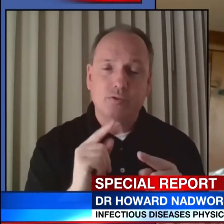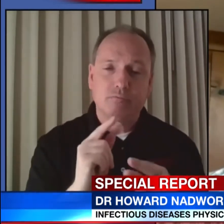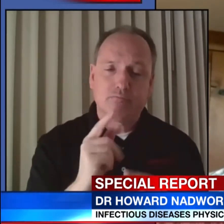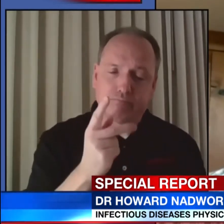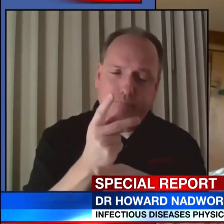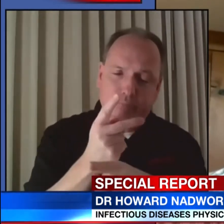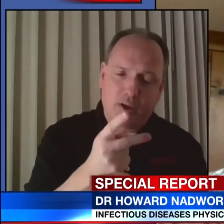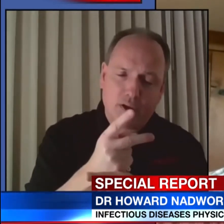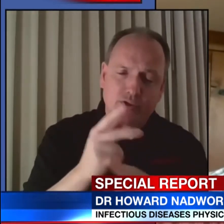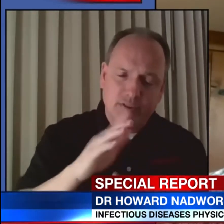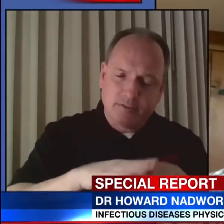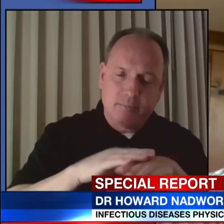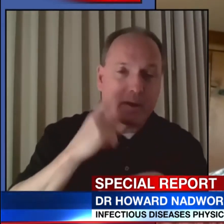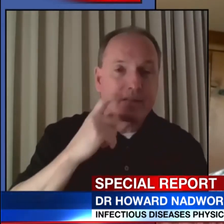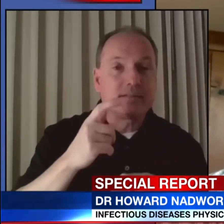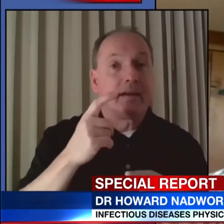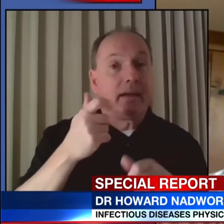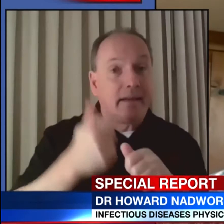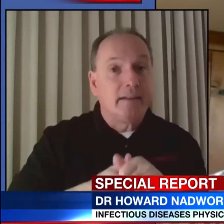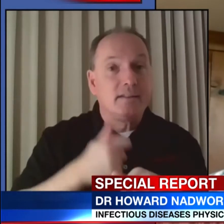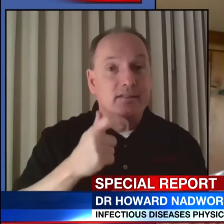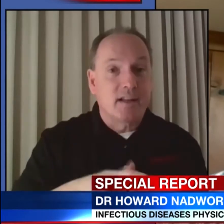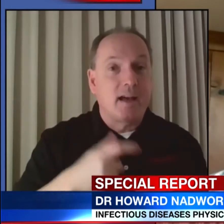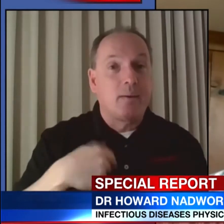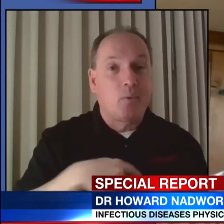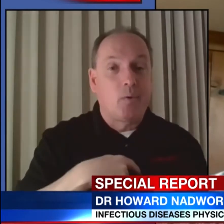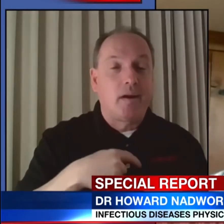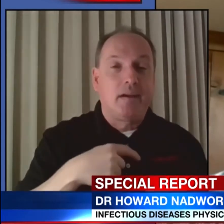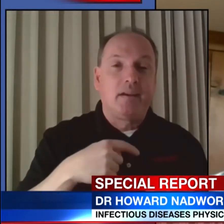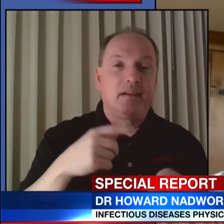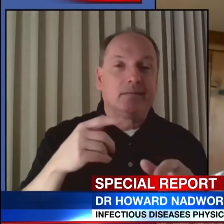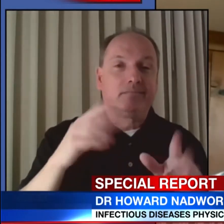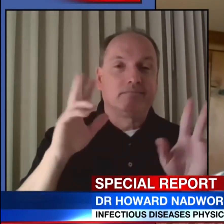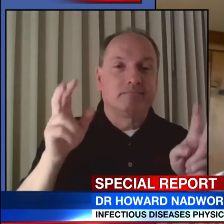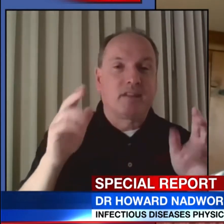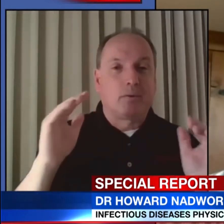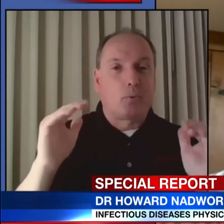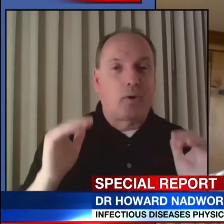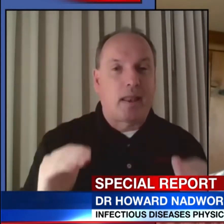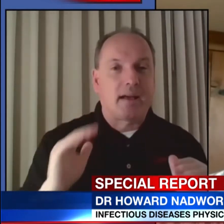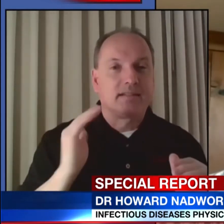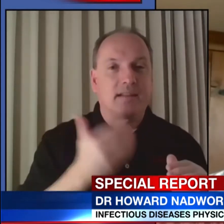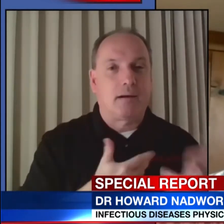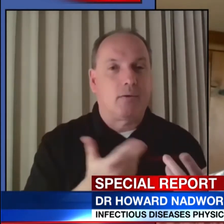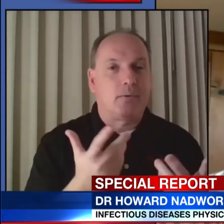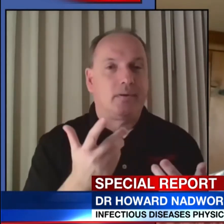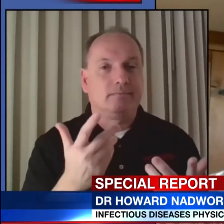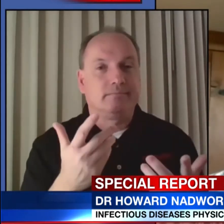SMALL NUMBER OF PEOPLE. I THINK THEY ARE TRYING TO BE CAUTIOUS BECAUSE EVERY TIME WE HAVE RELAXED OUR